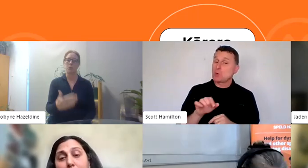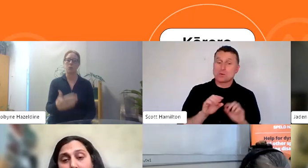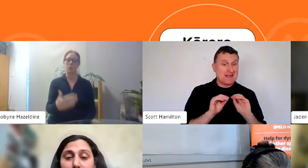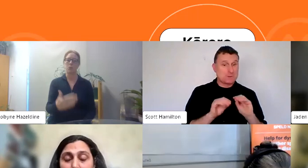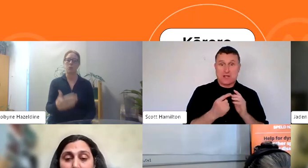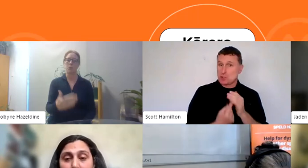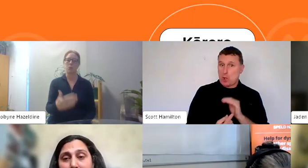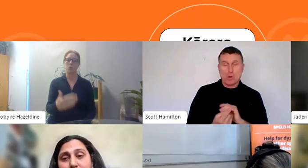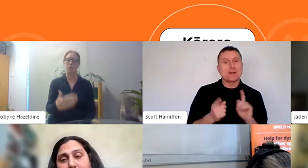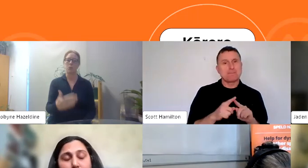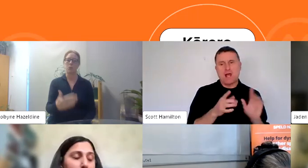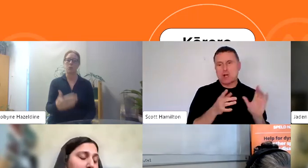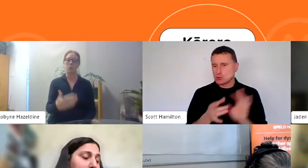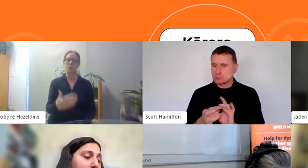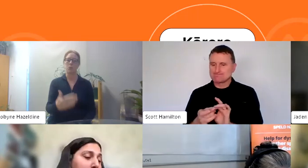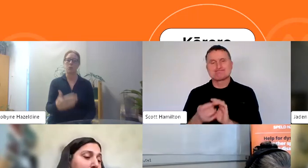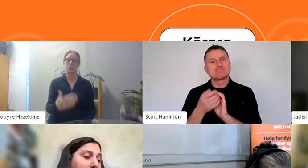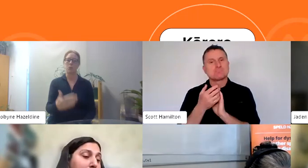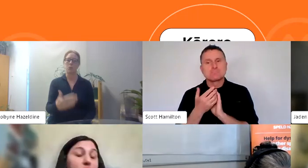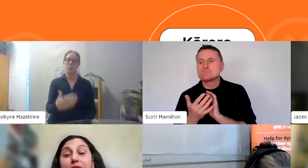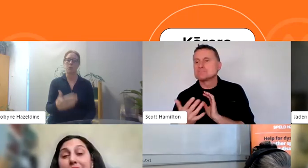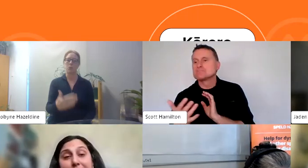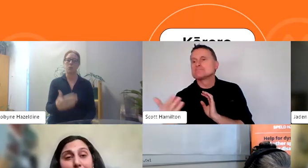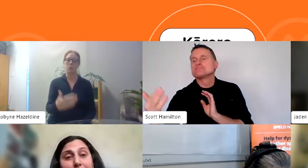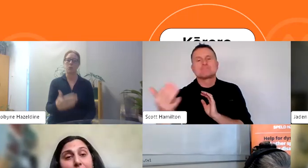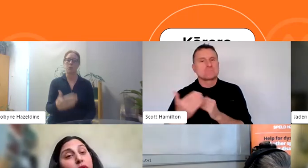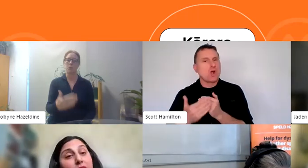long-term outcomes for our children. And so this is something that really